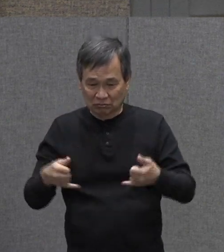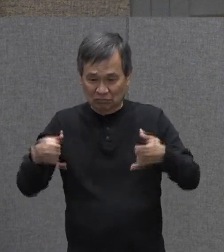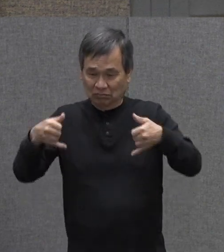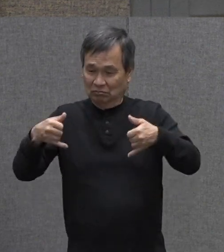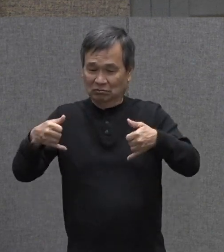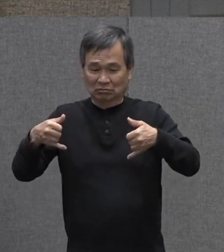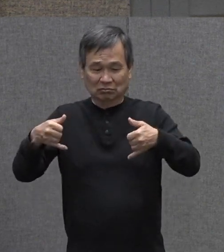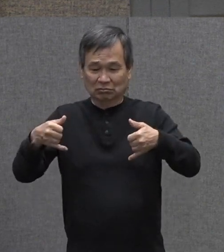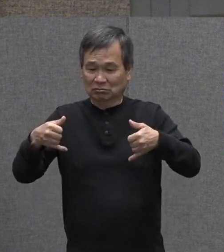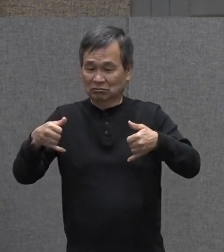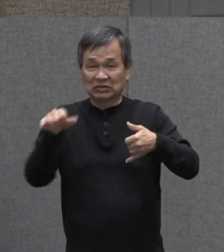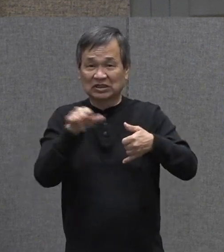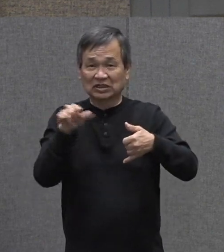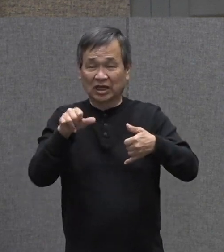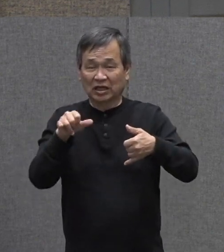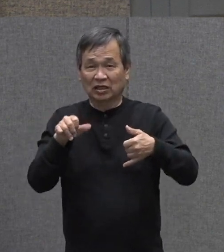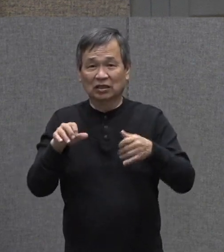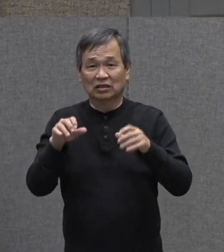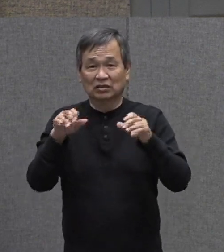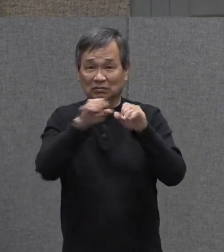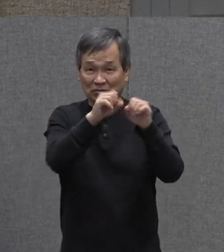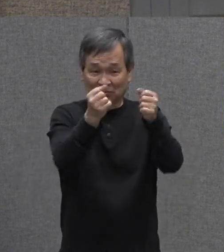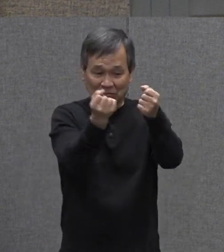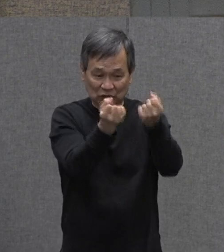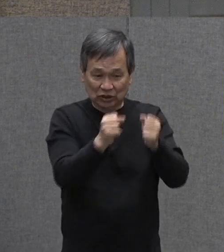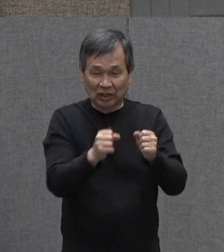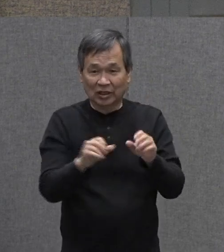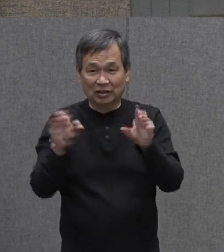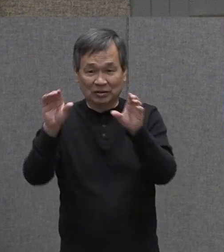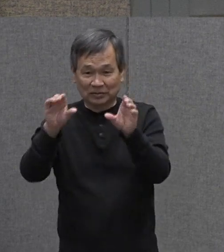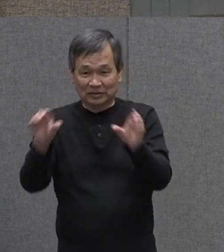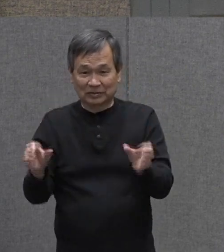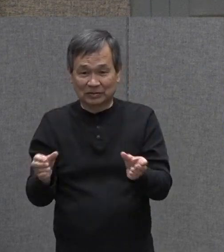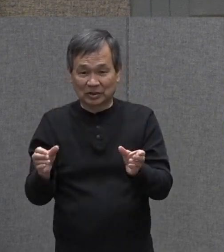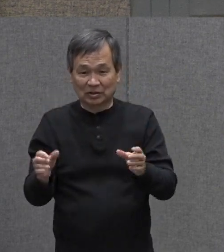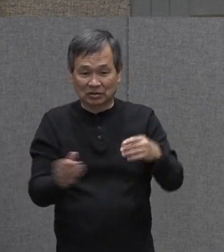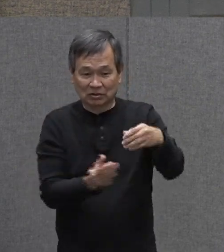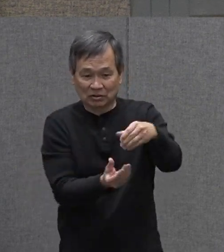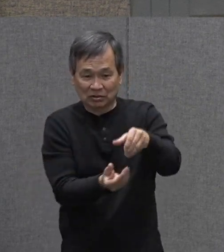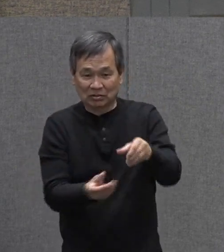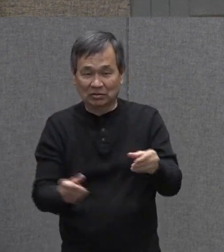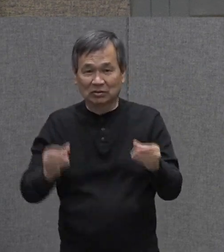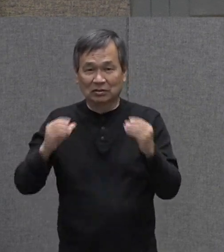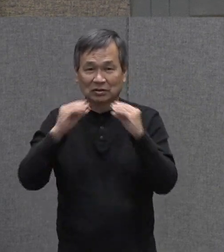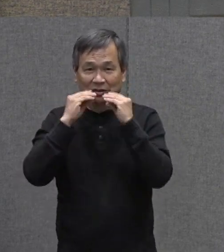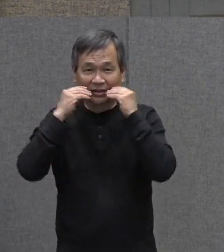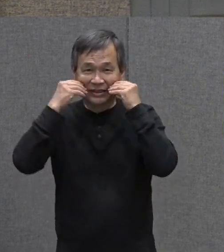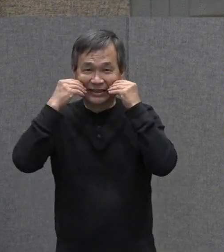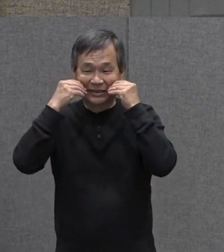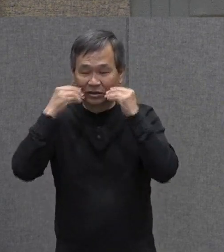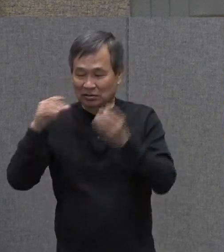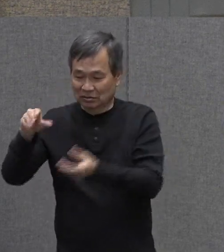They're a very similar shape, kind of like a smile. But they have different colors.